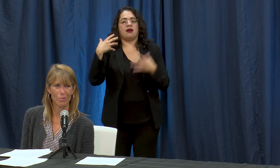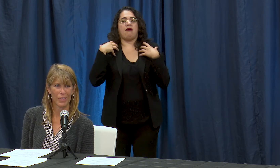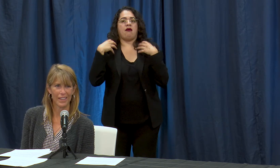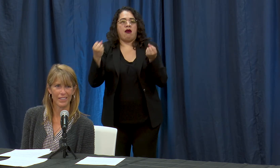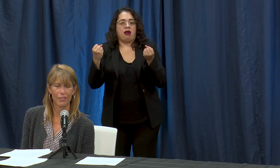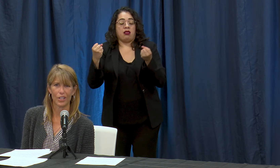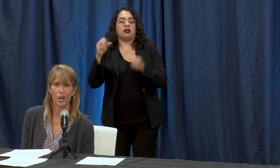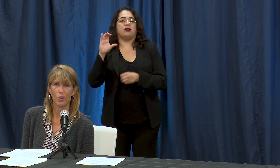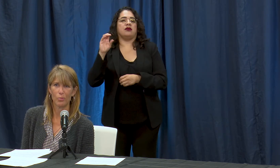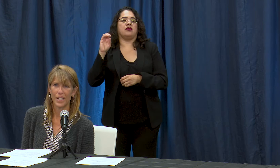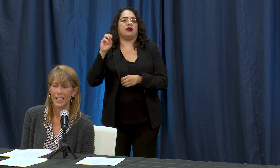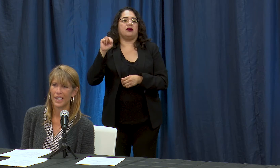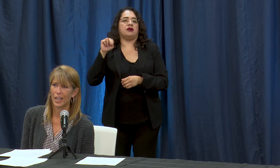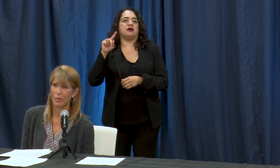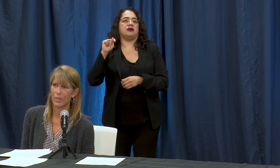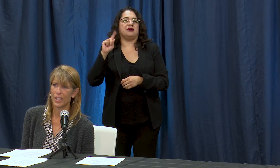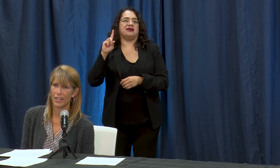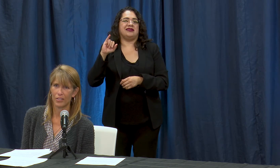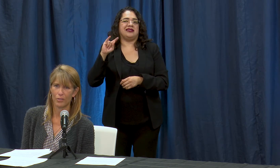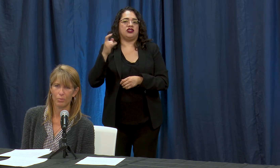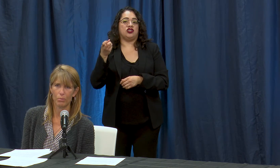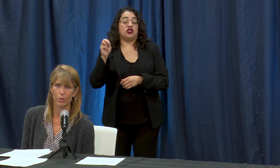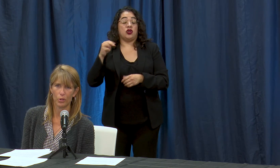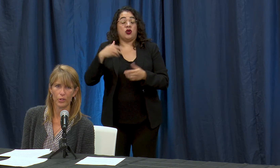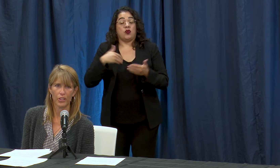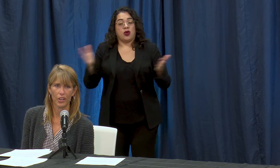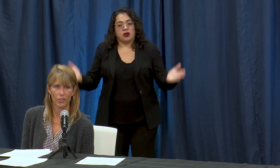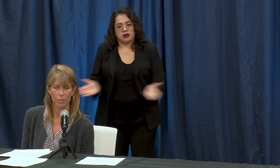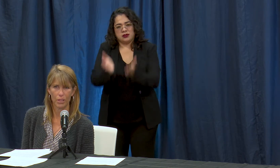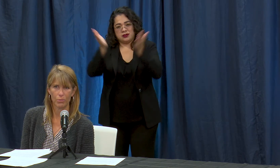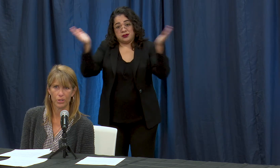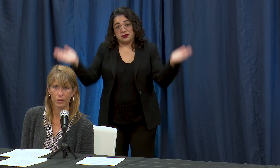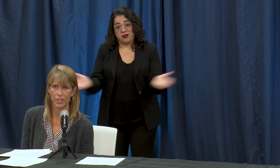implemented safer at home is for people who are older adults and people who with